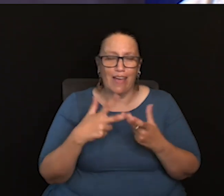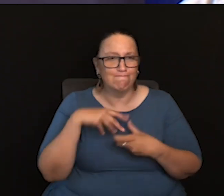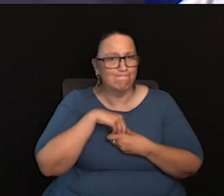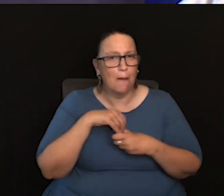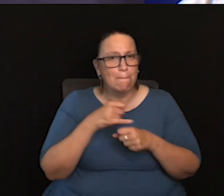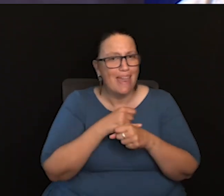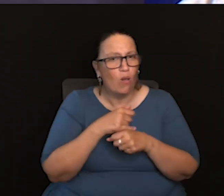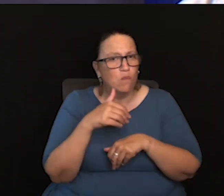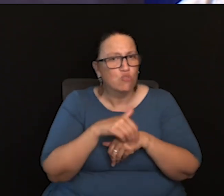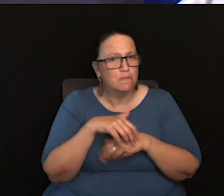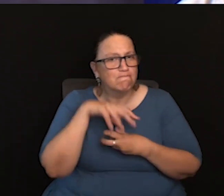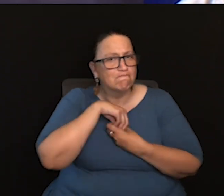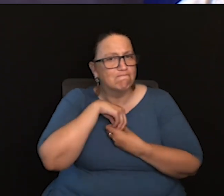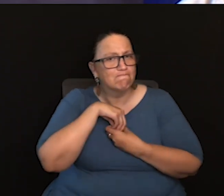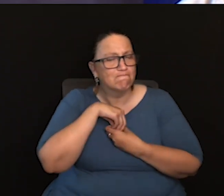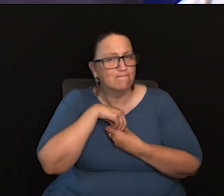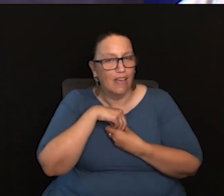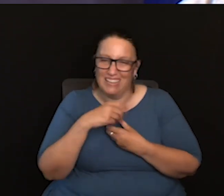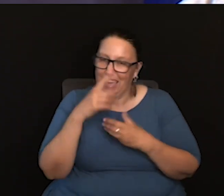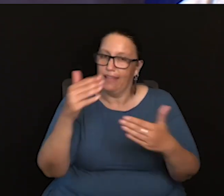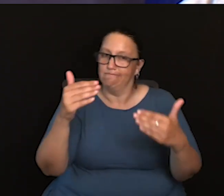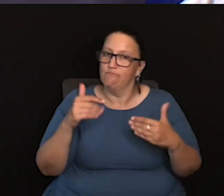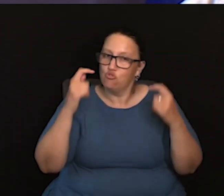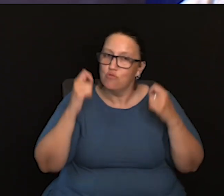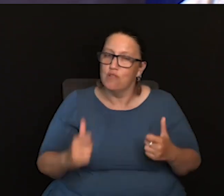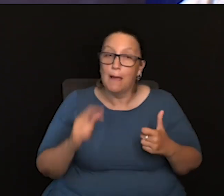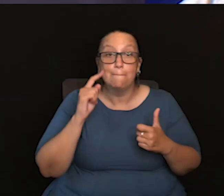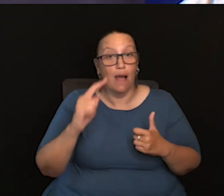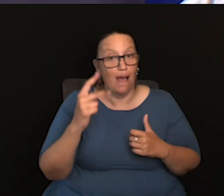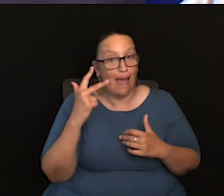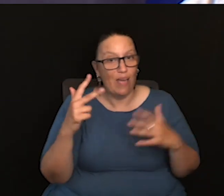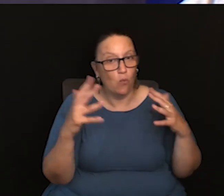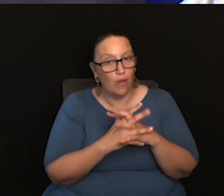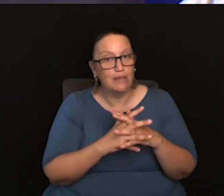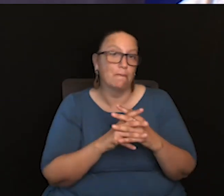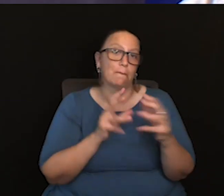with longer lasting protections and benefits from the vaccination, so there is that balance.